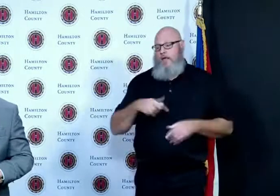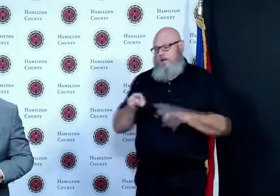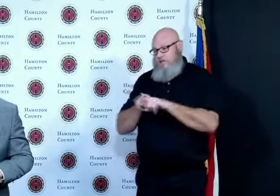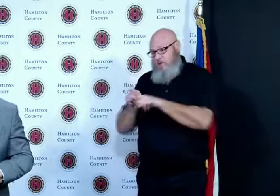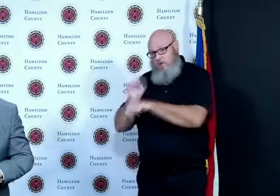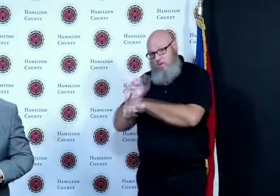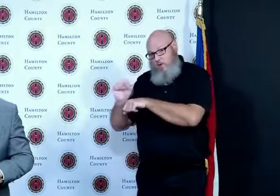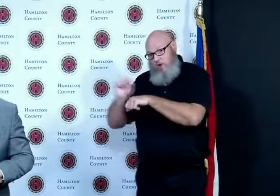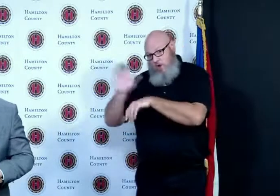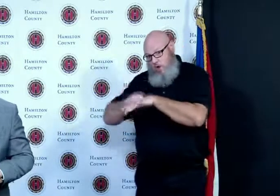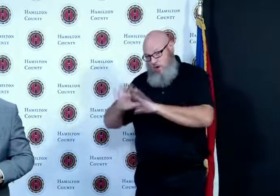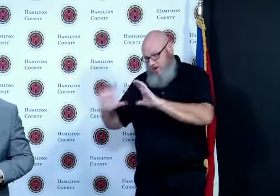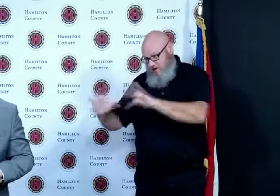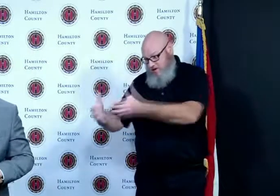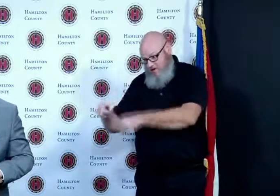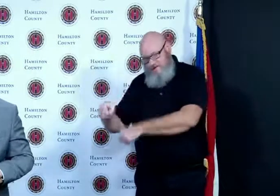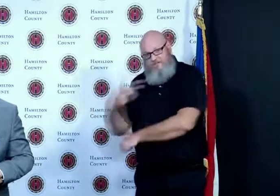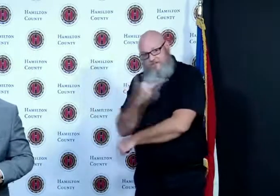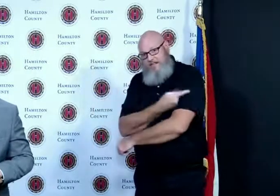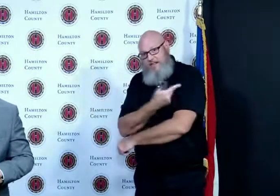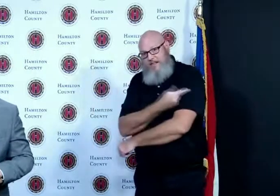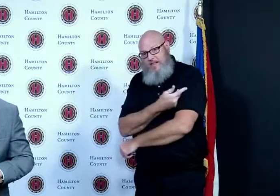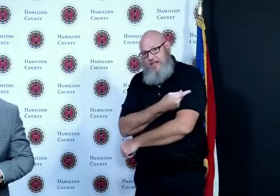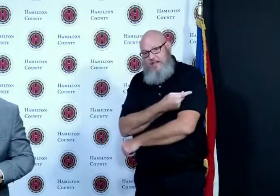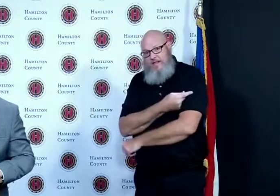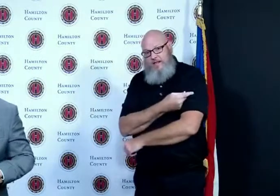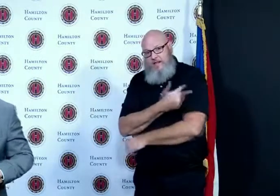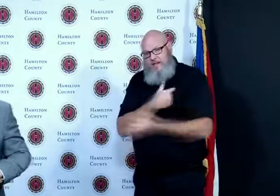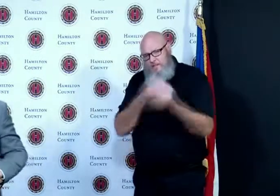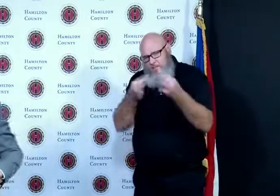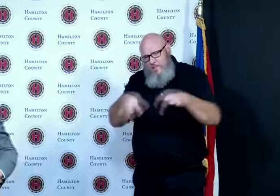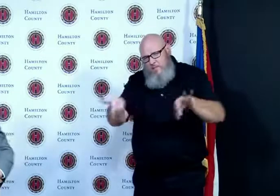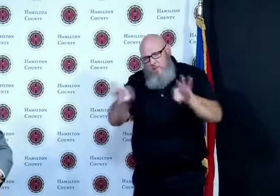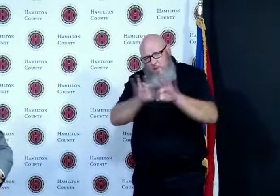that there remains a lot of Covid-19 within our community Commissioner Driehaus just shared a